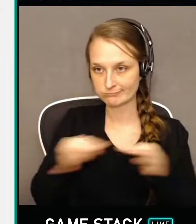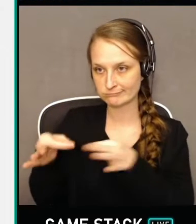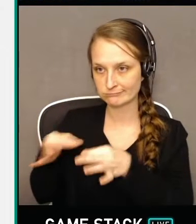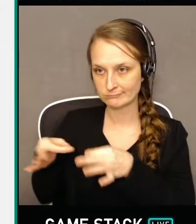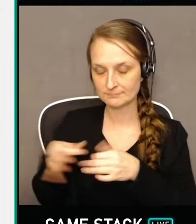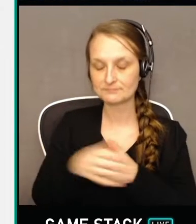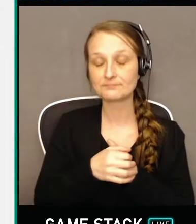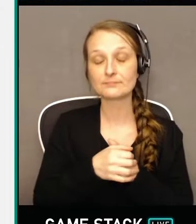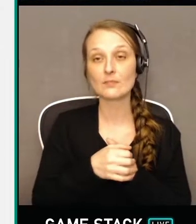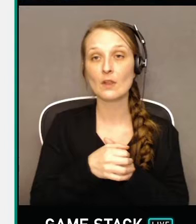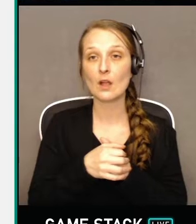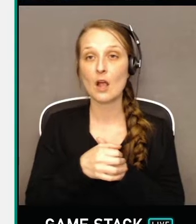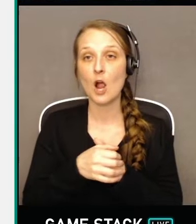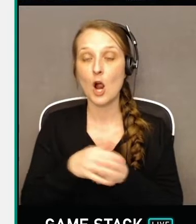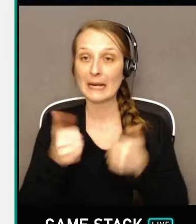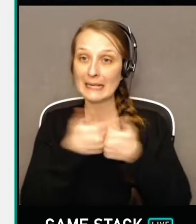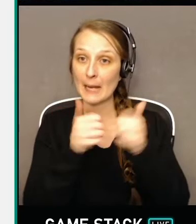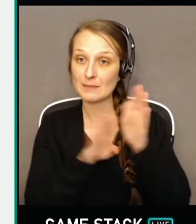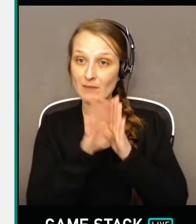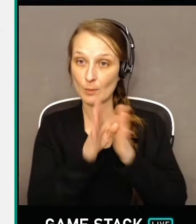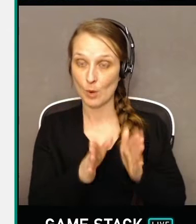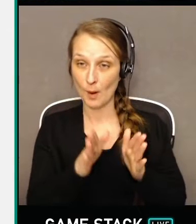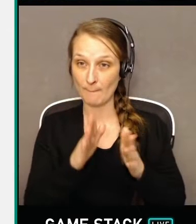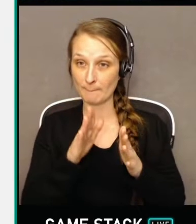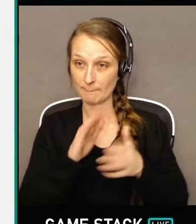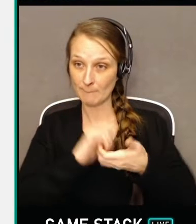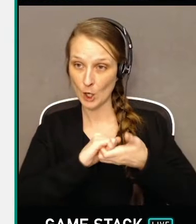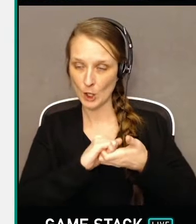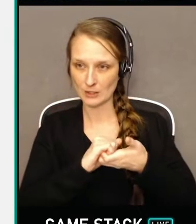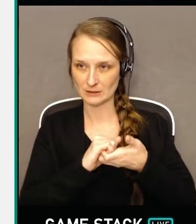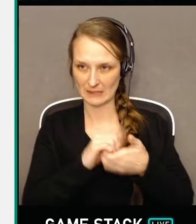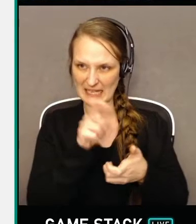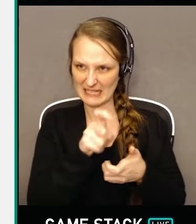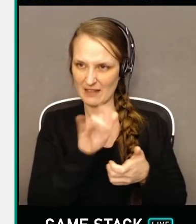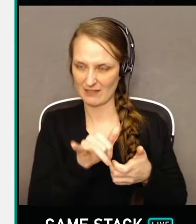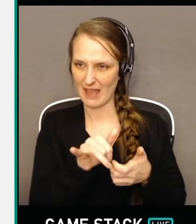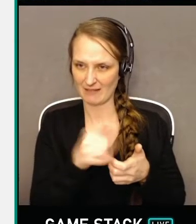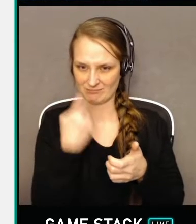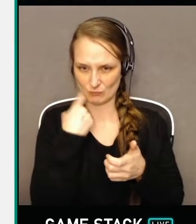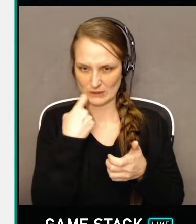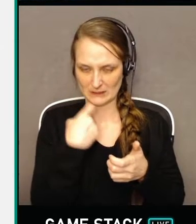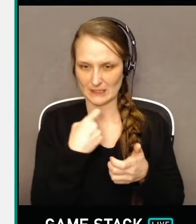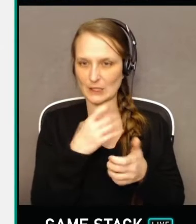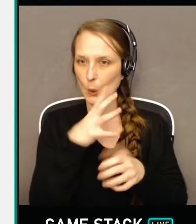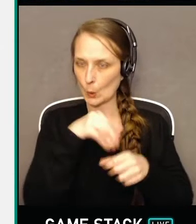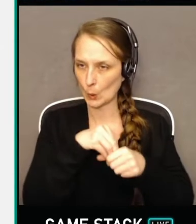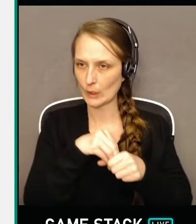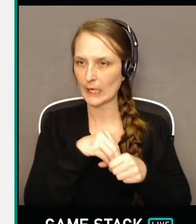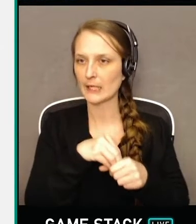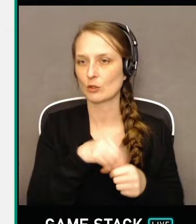Our game developer partners have told us they needed our latest innovation, including DirectX 12 Ultimate on older OS versions,